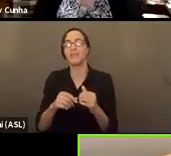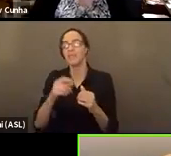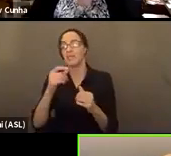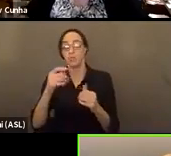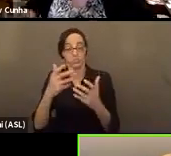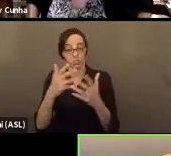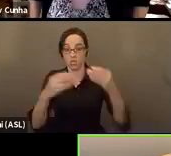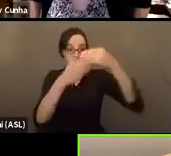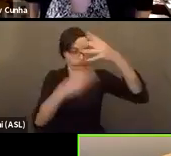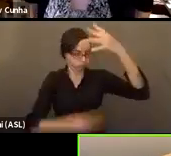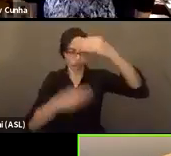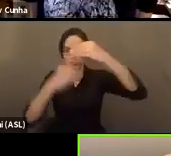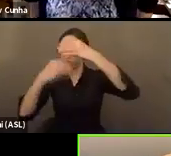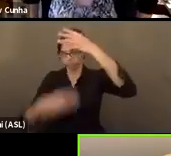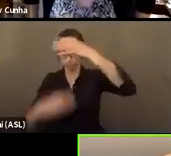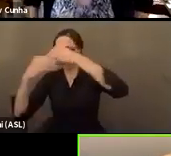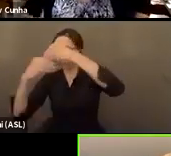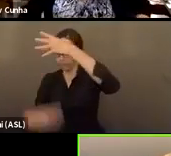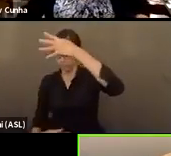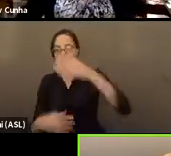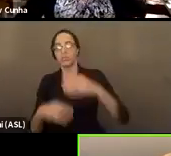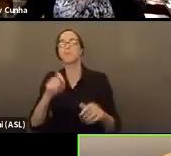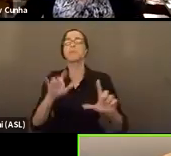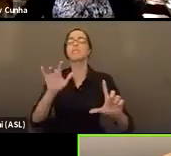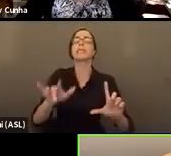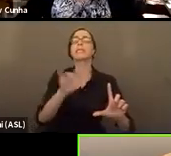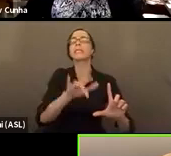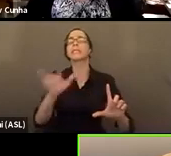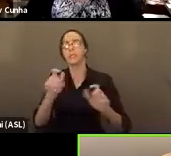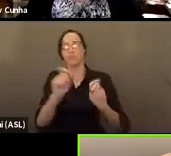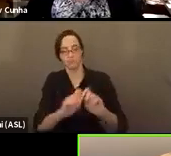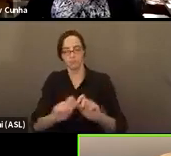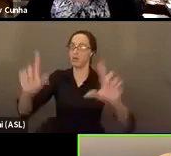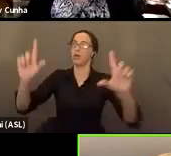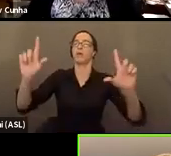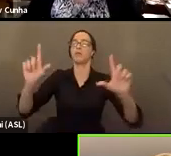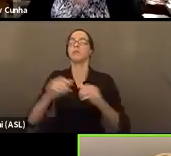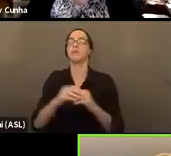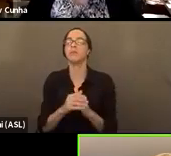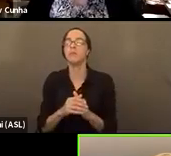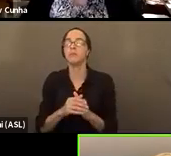um so i'm pretty sure that if you have a question that hasn't been answered tonight